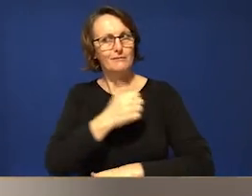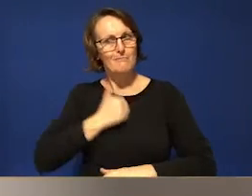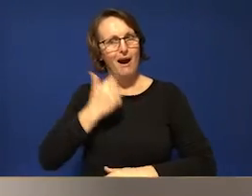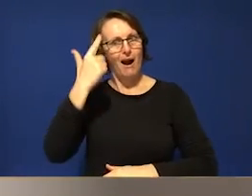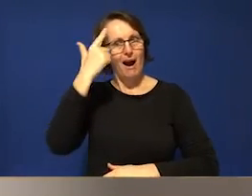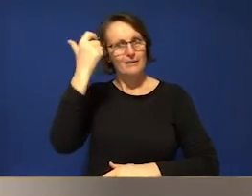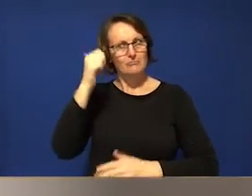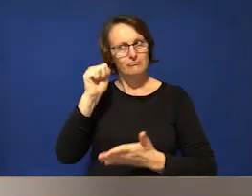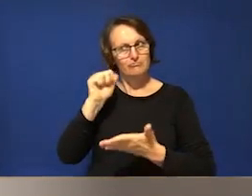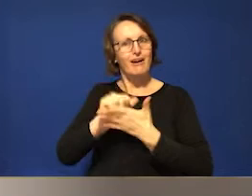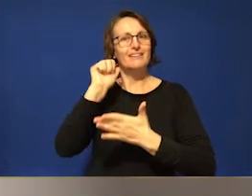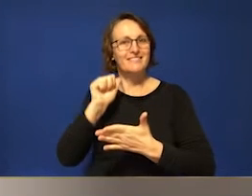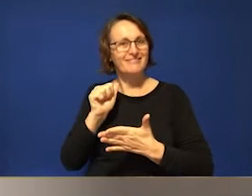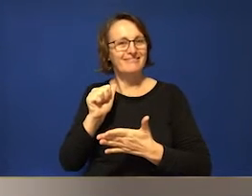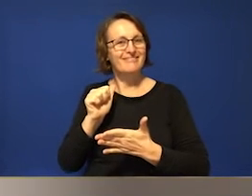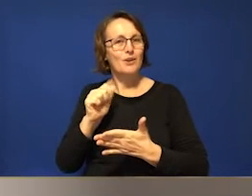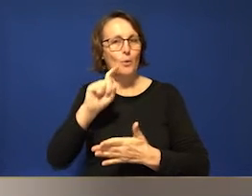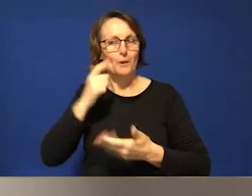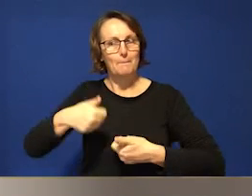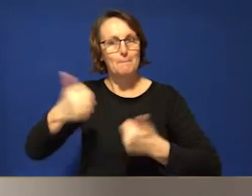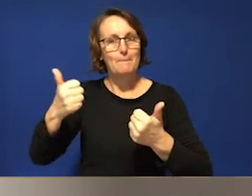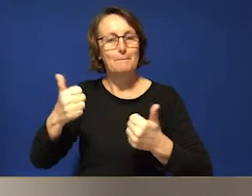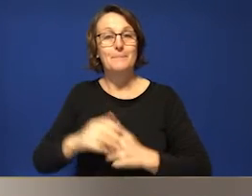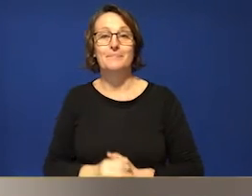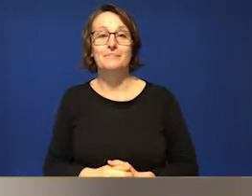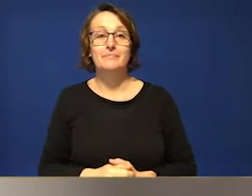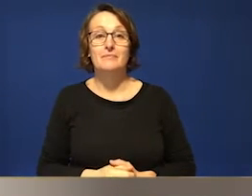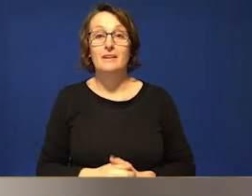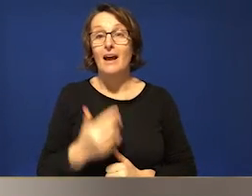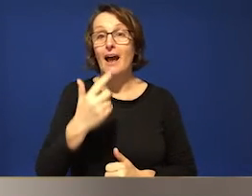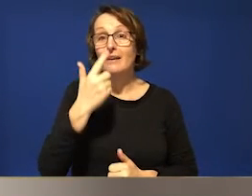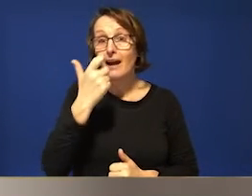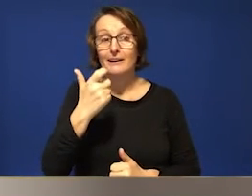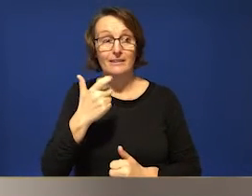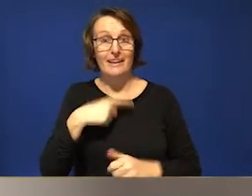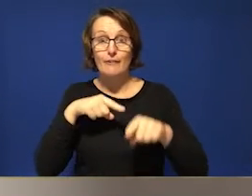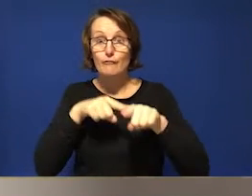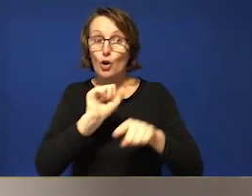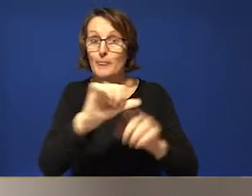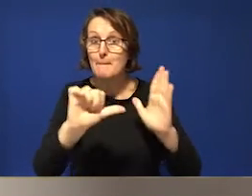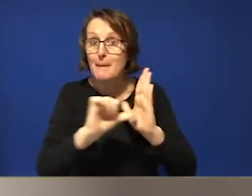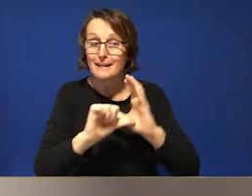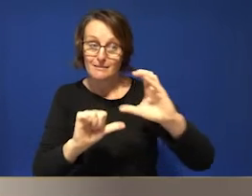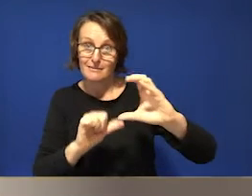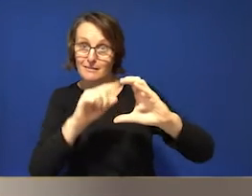that the foundation ideas are going to be good. And we're the good fortune of meeting the budget.